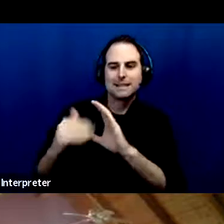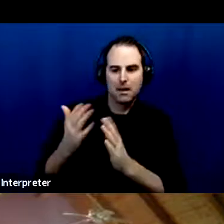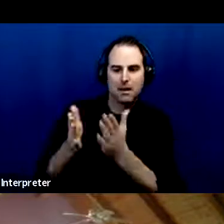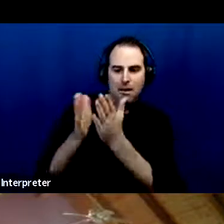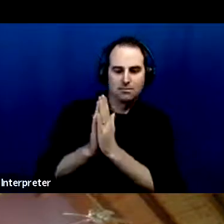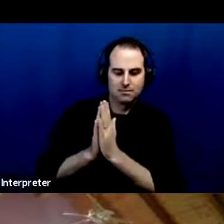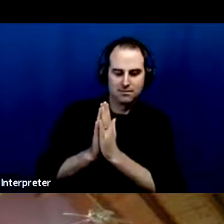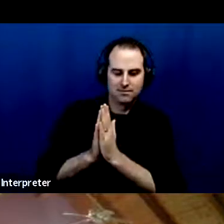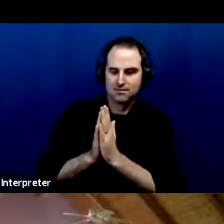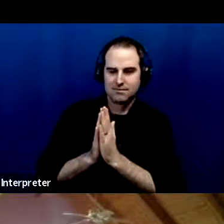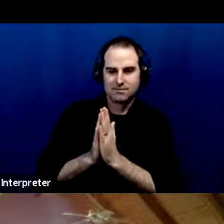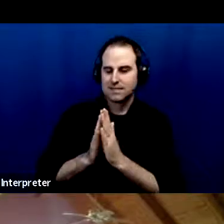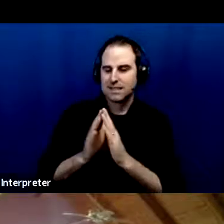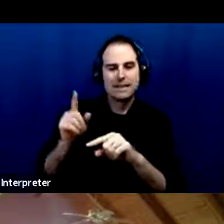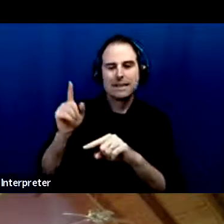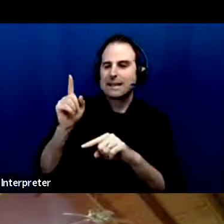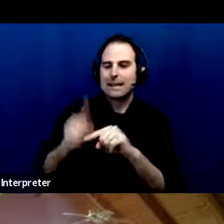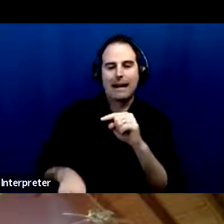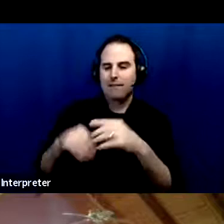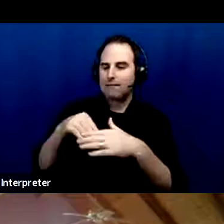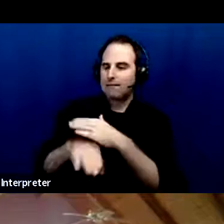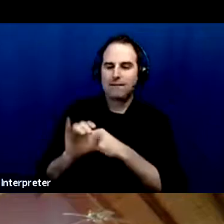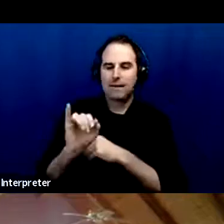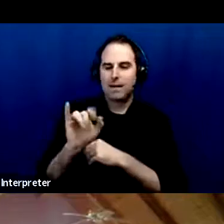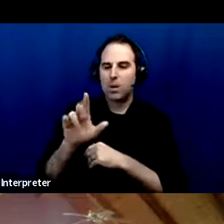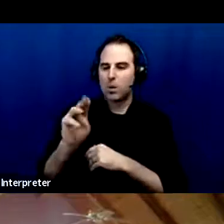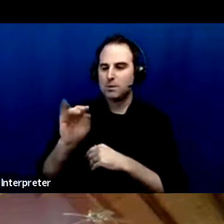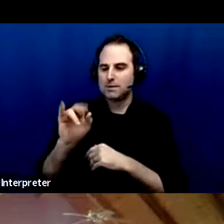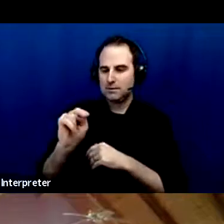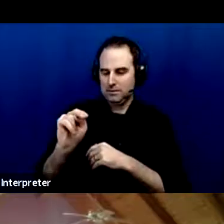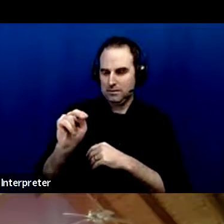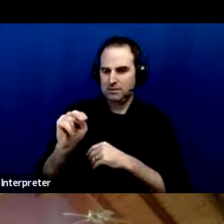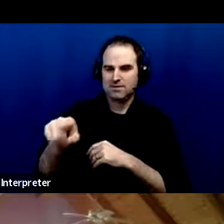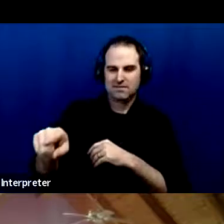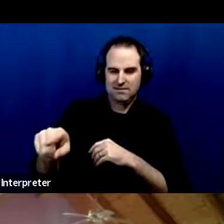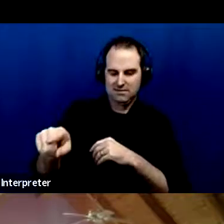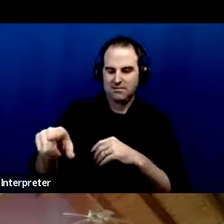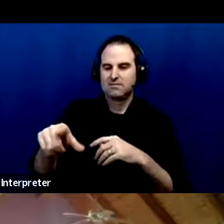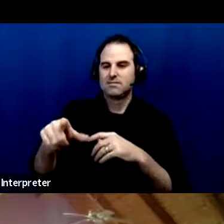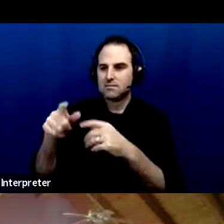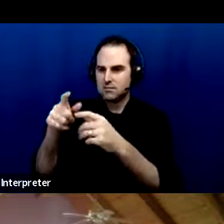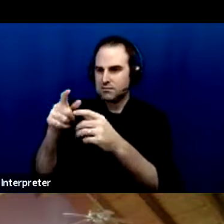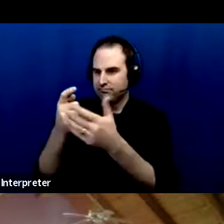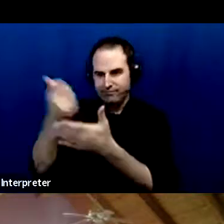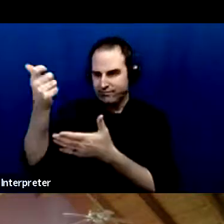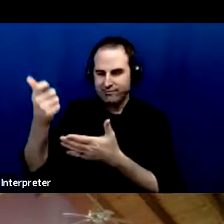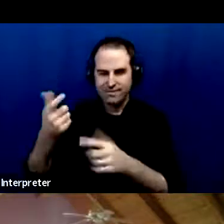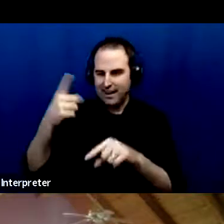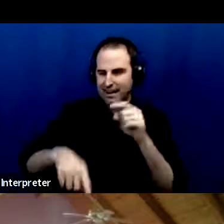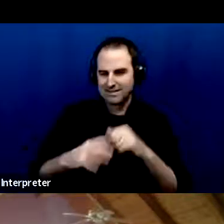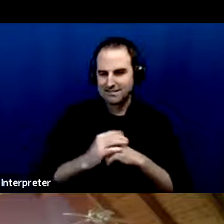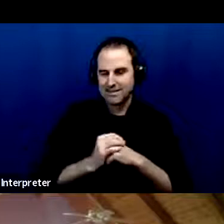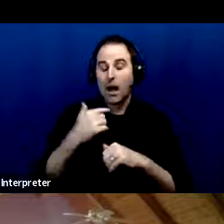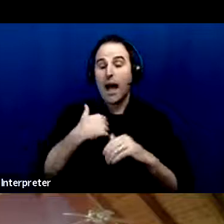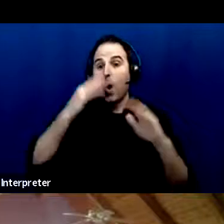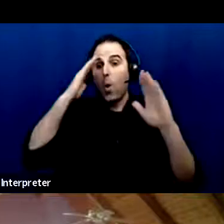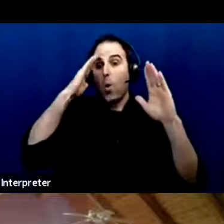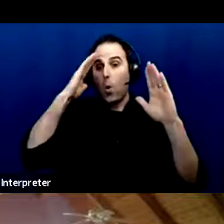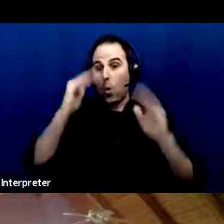illumine officially. Like I said, this should be our last training, I hope illumine we have more moving back to cricket net to the new